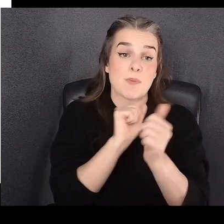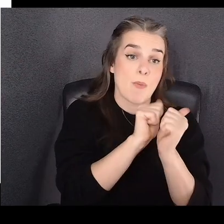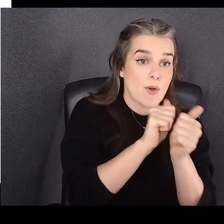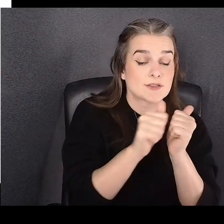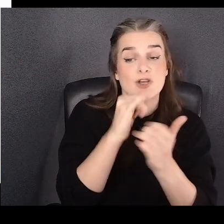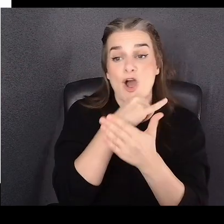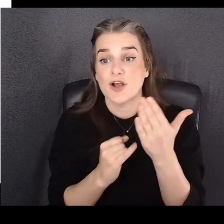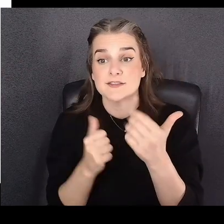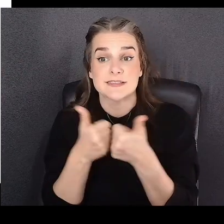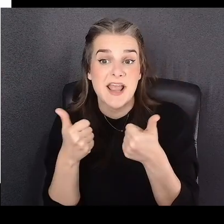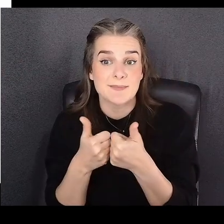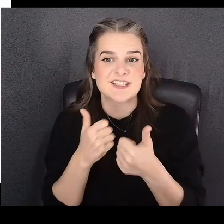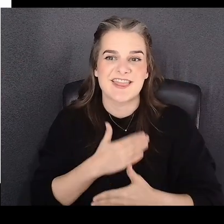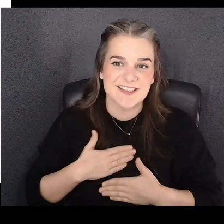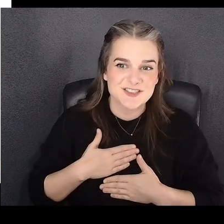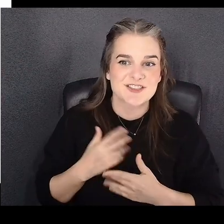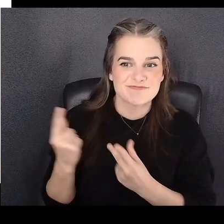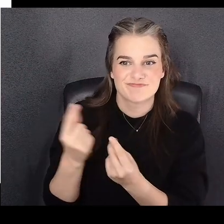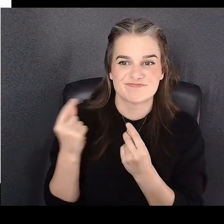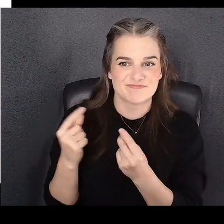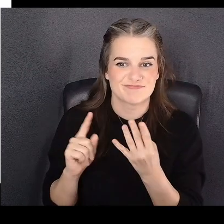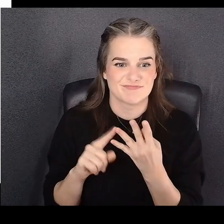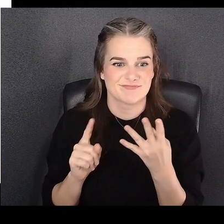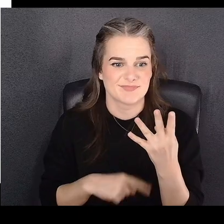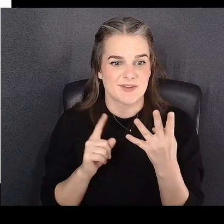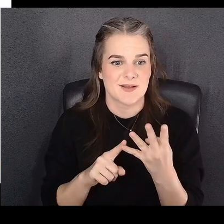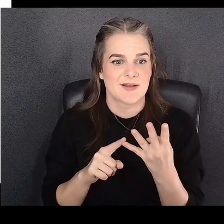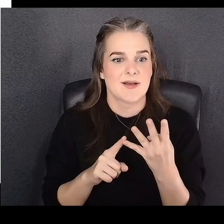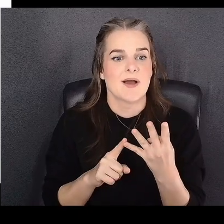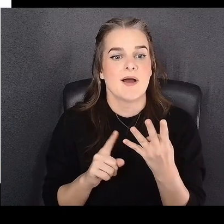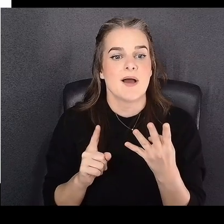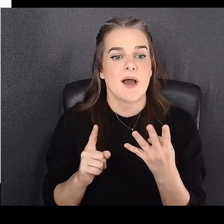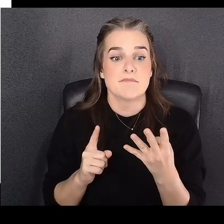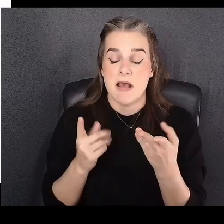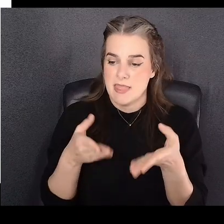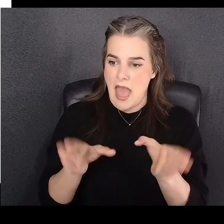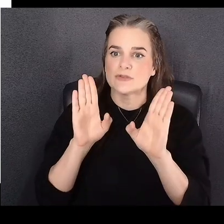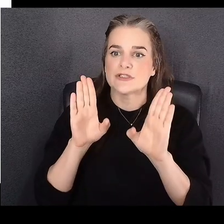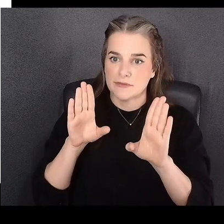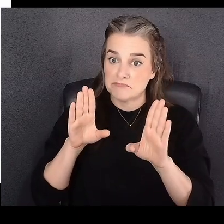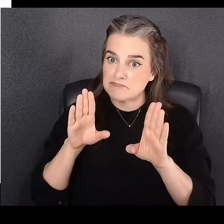It enables inclusive recreation. And it supports goal setting and skill development, which is what we all do.